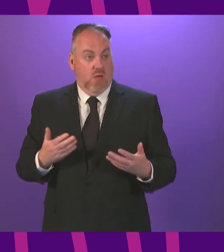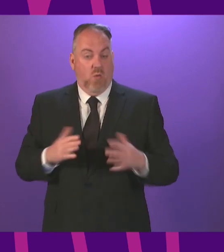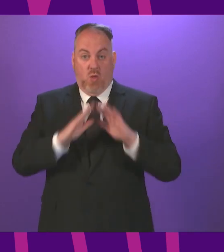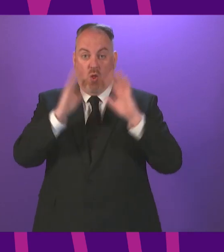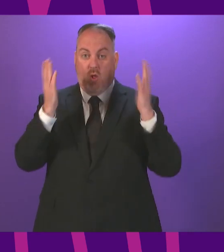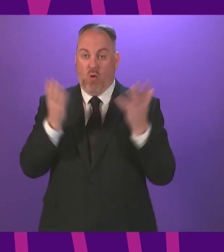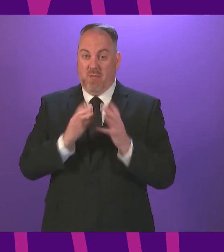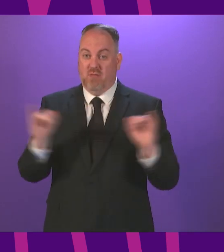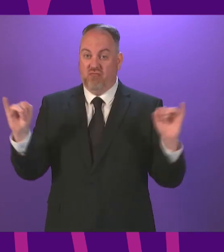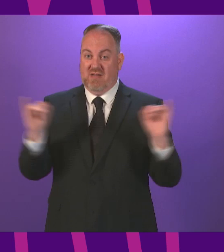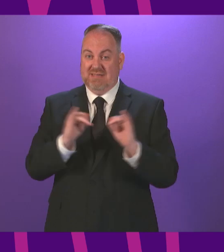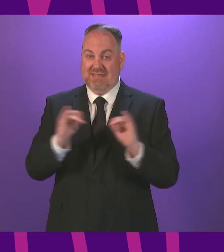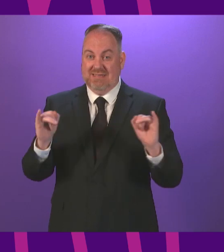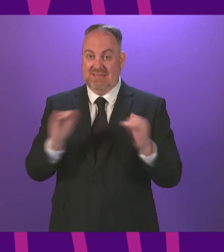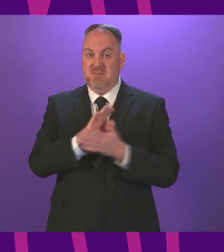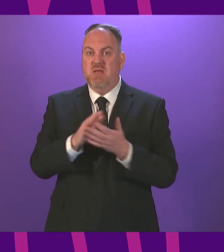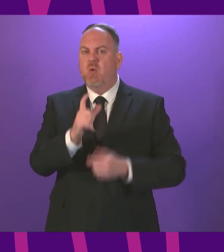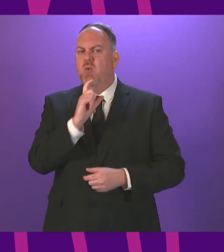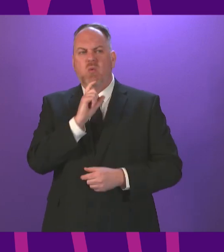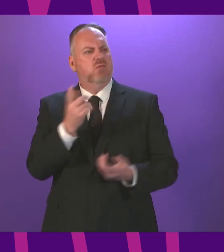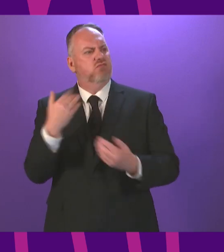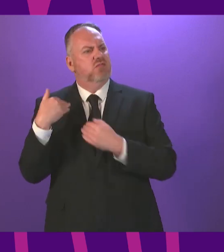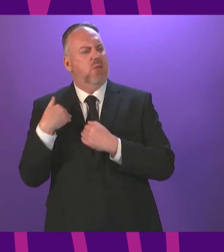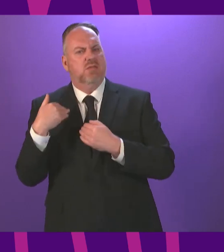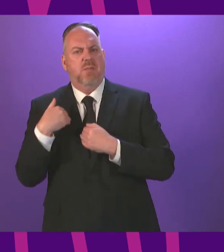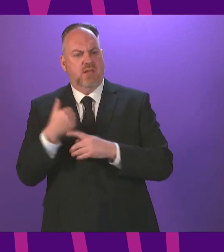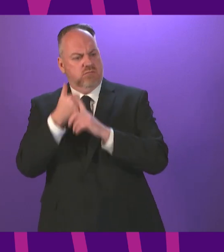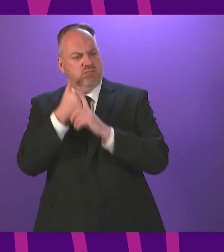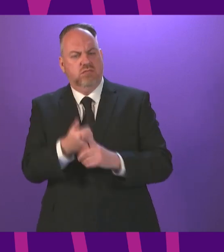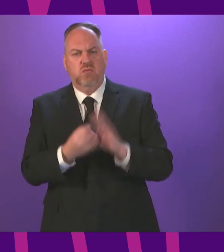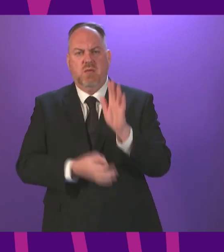on the powerful and would not seek to reconcile conservation with the blood sports